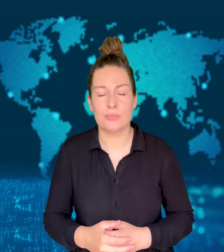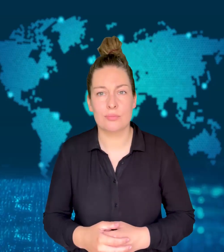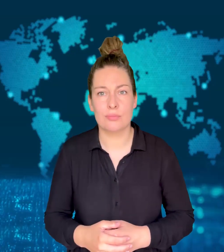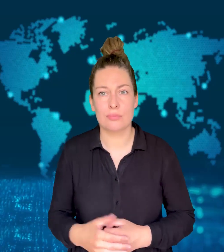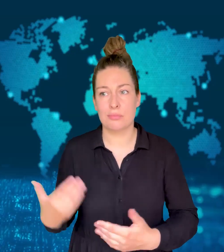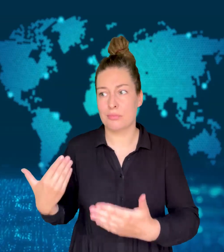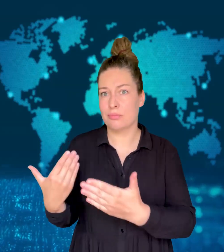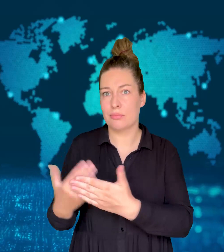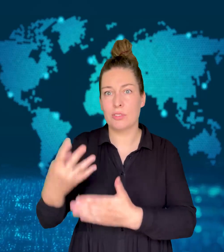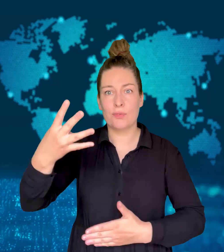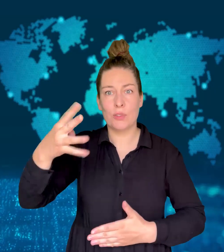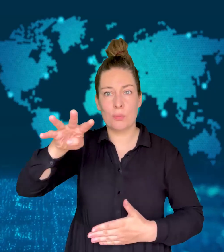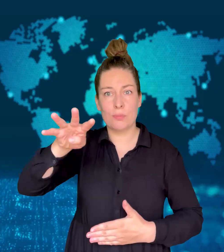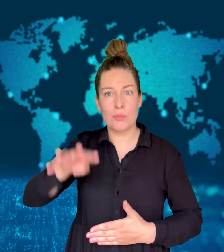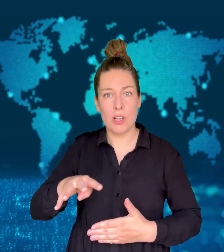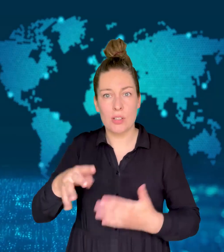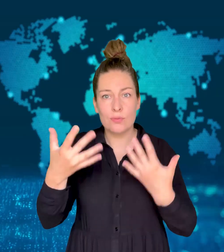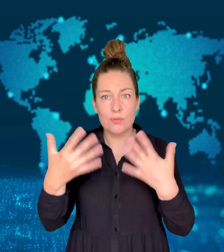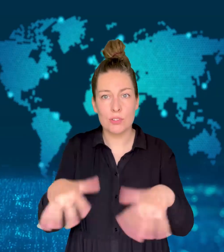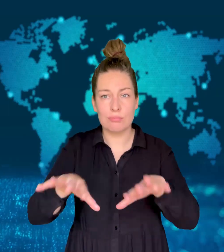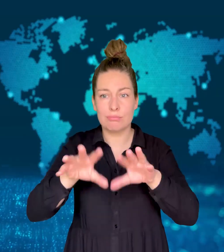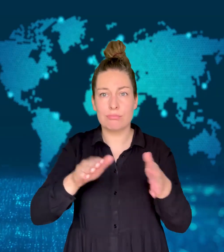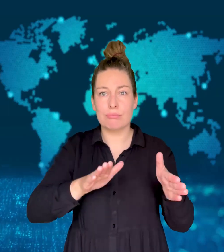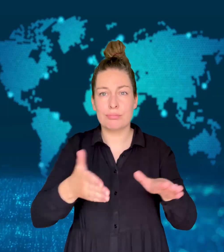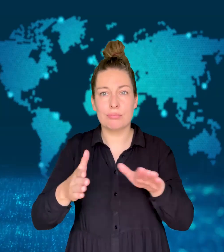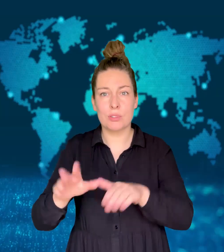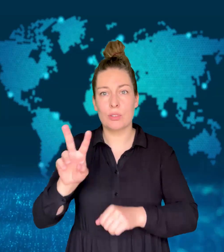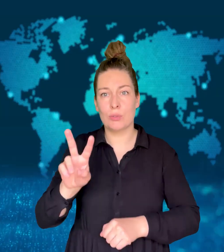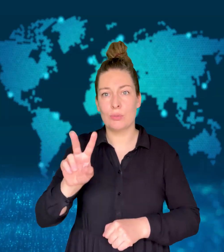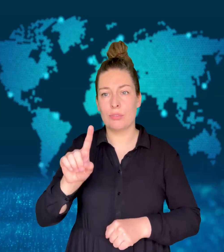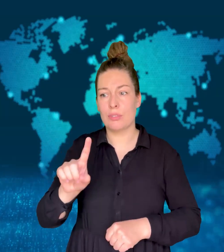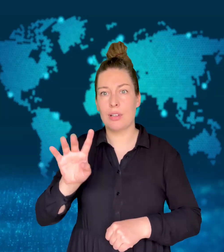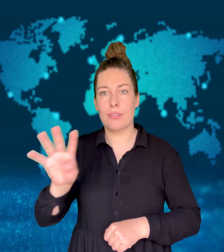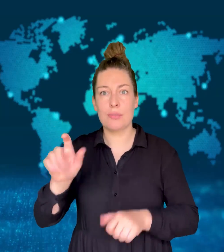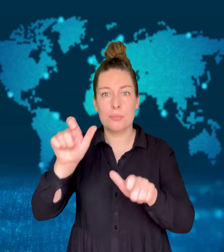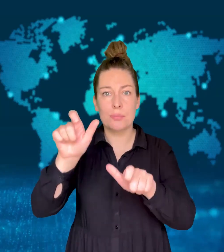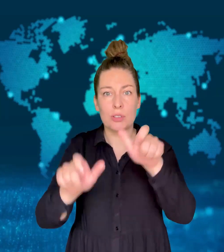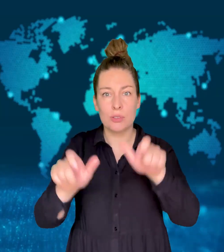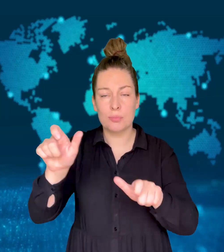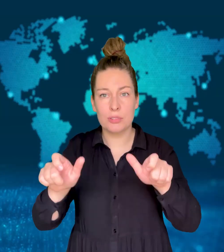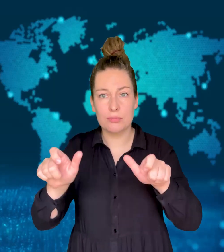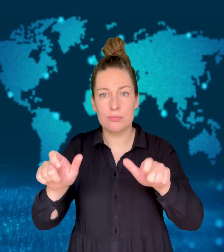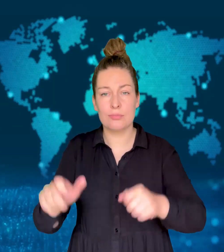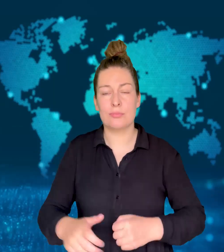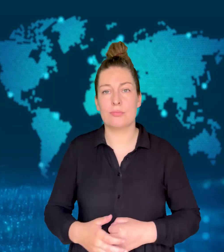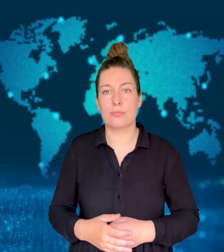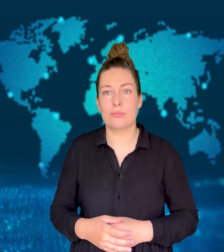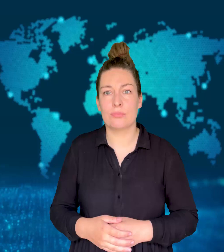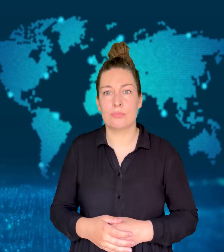in Afghanistan. Natural disasters over the last four months have killed